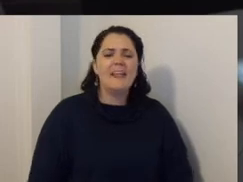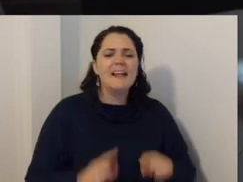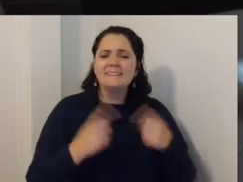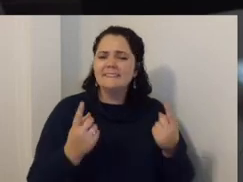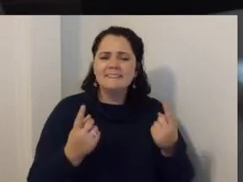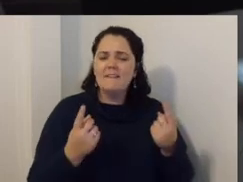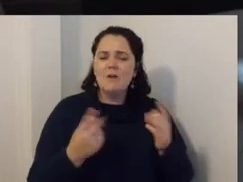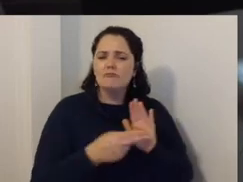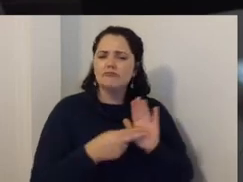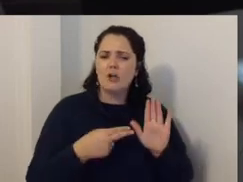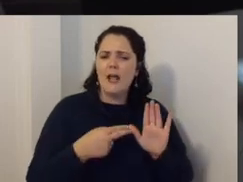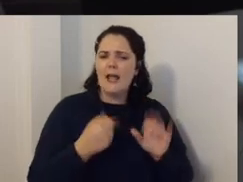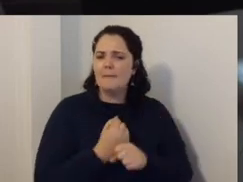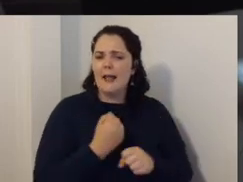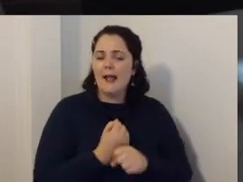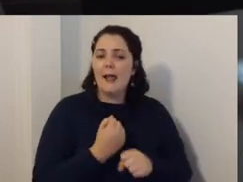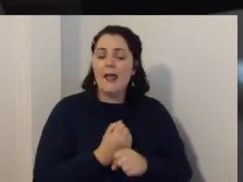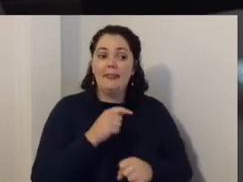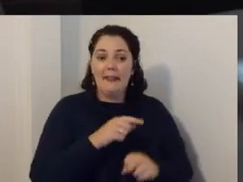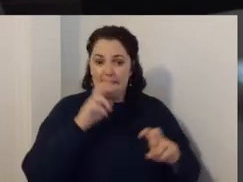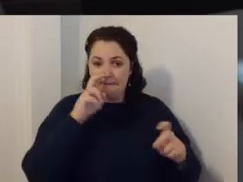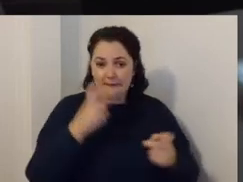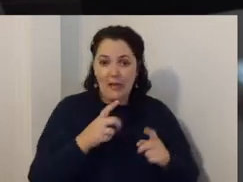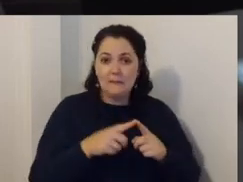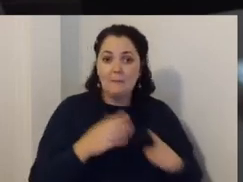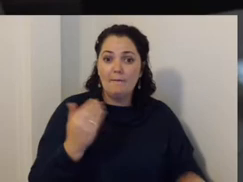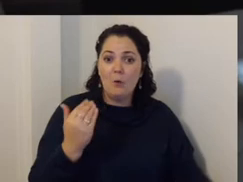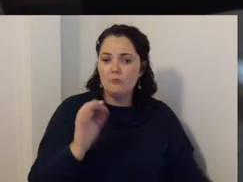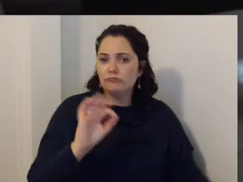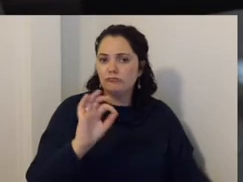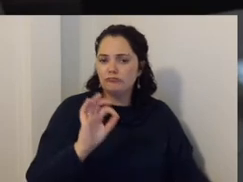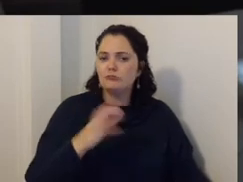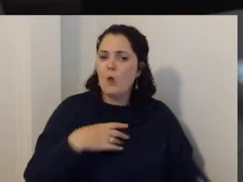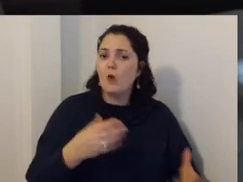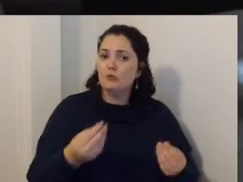it's actually not as dark as the last one I was using even though it's a softer pencil and again